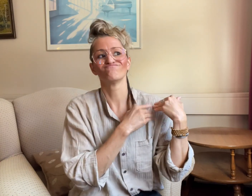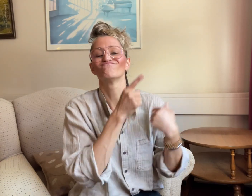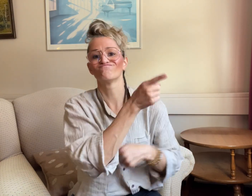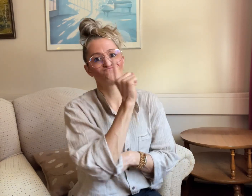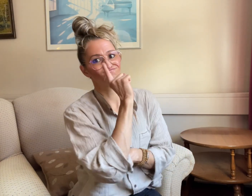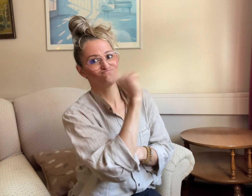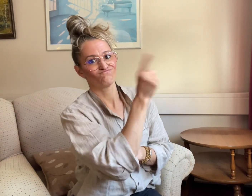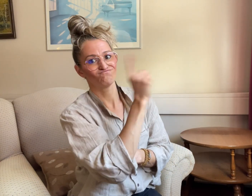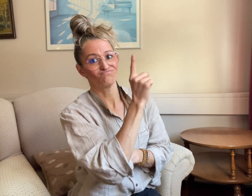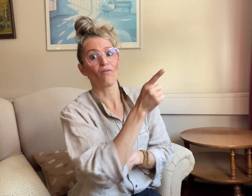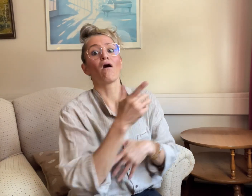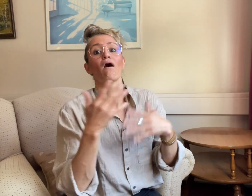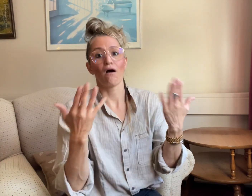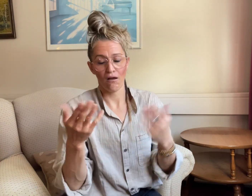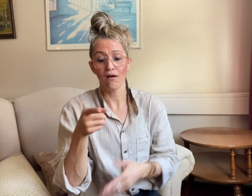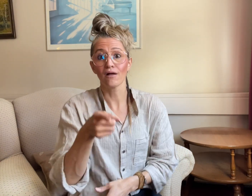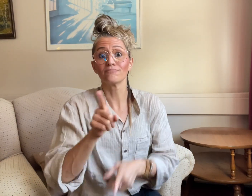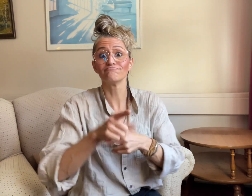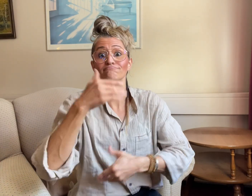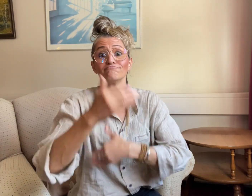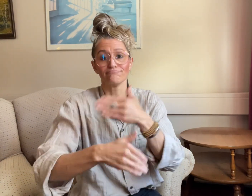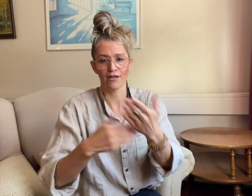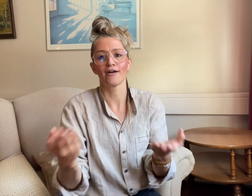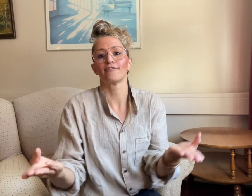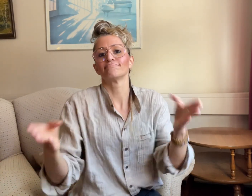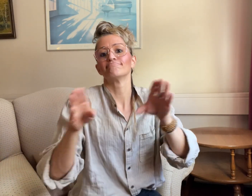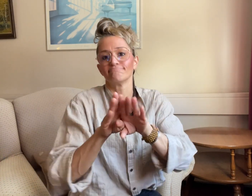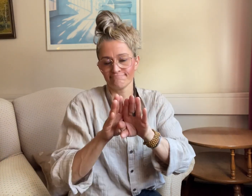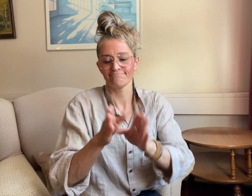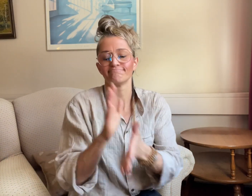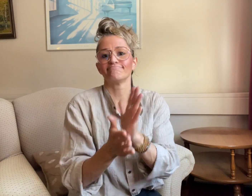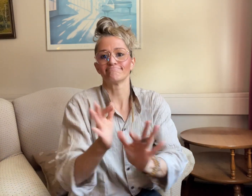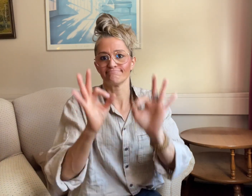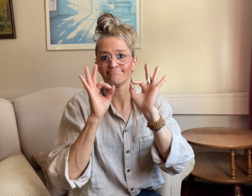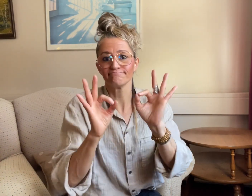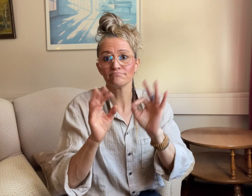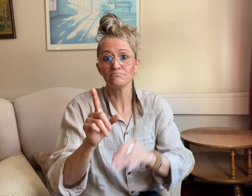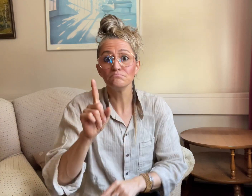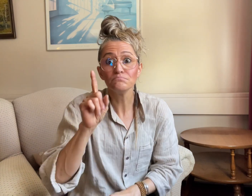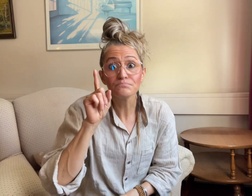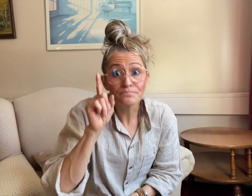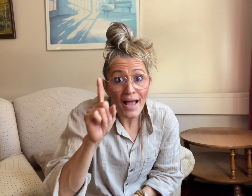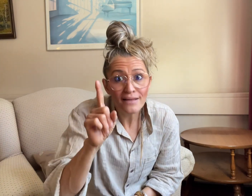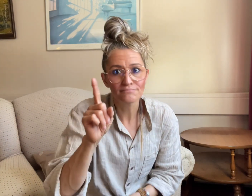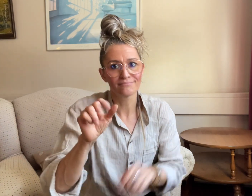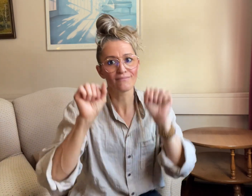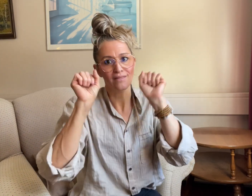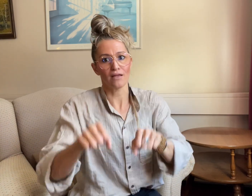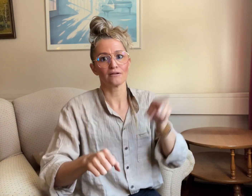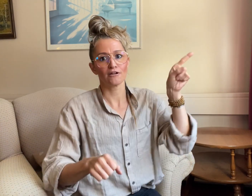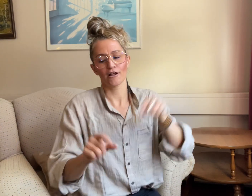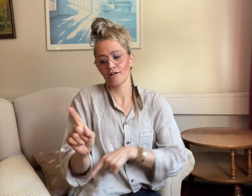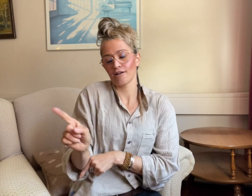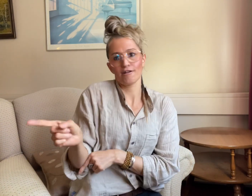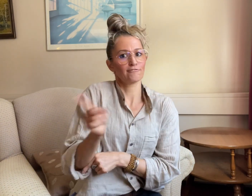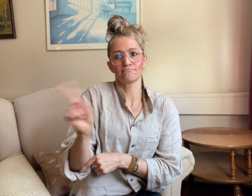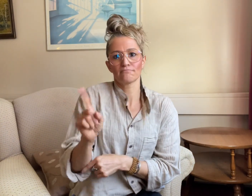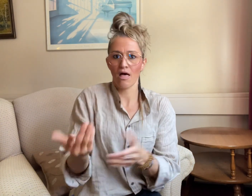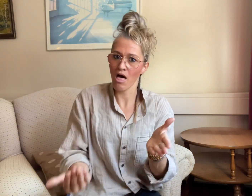is successful, the case will be closed, but it is possible